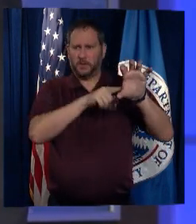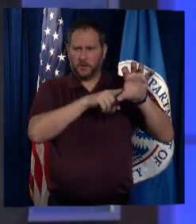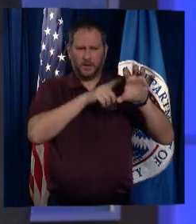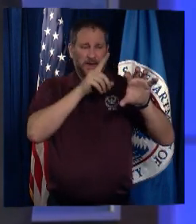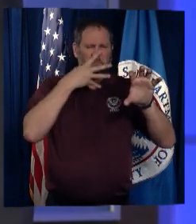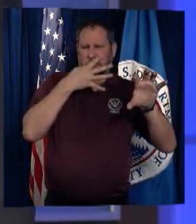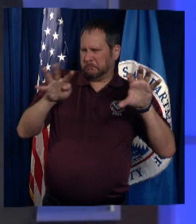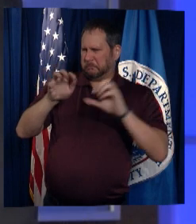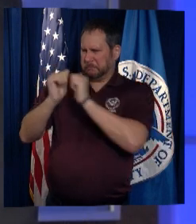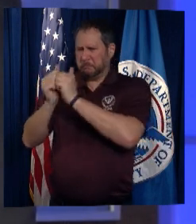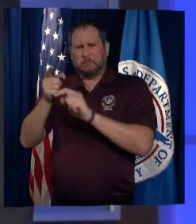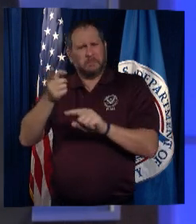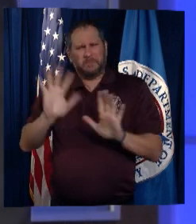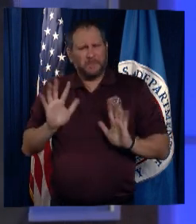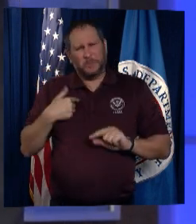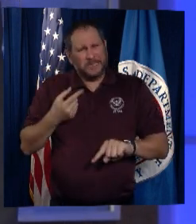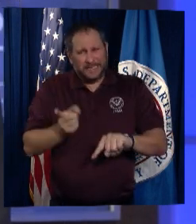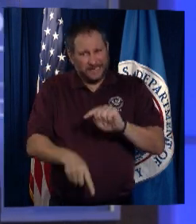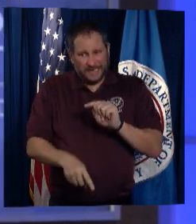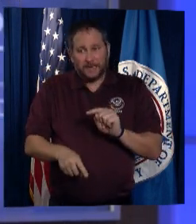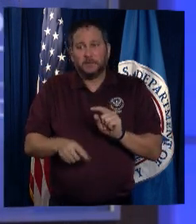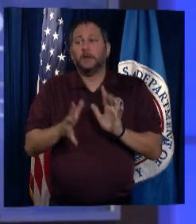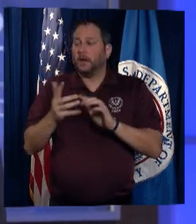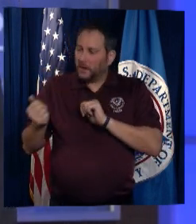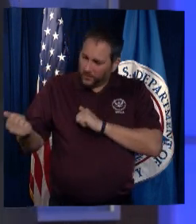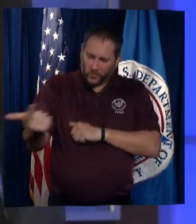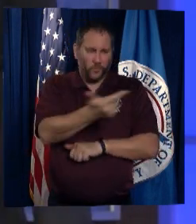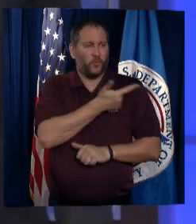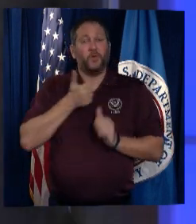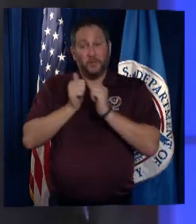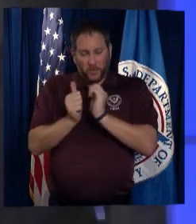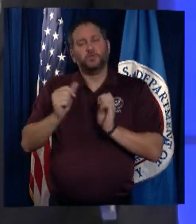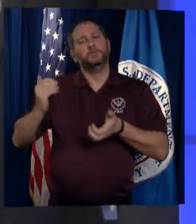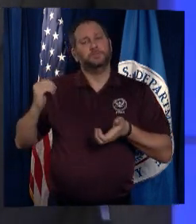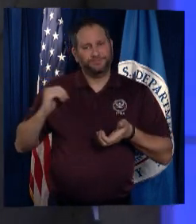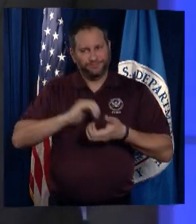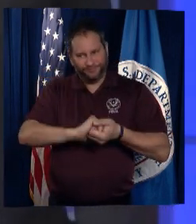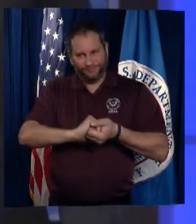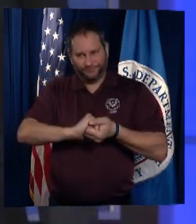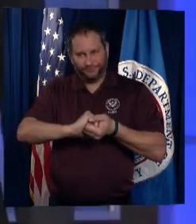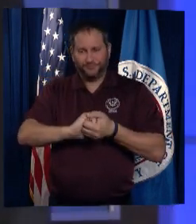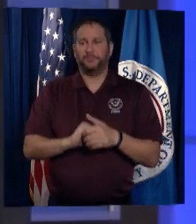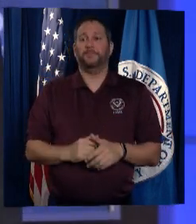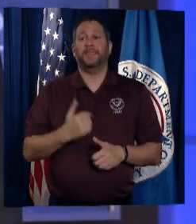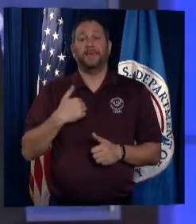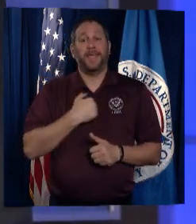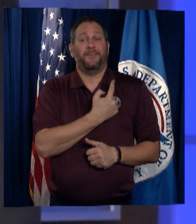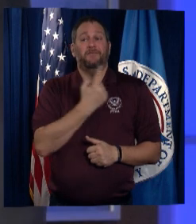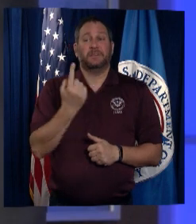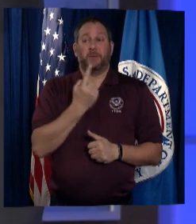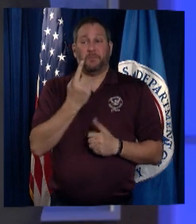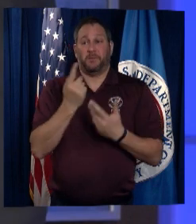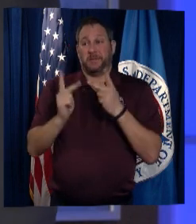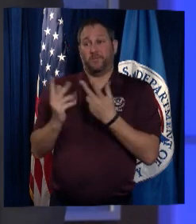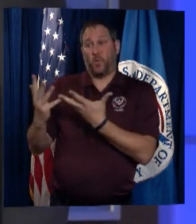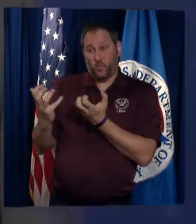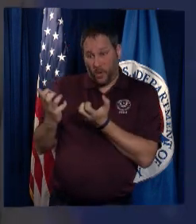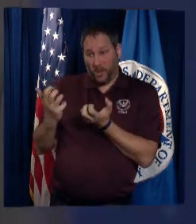all want something others have. Volunteers want access behind the perimeter. Emergency managers want control over